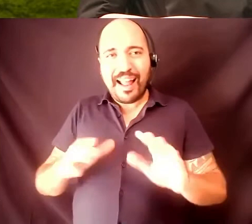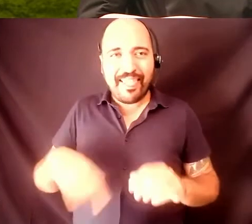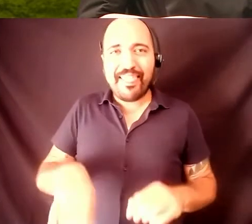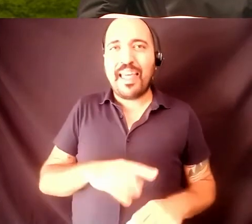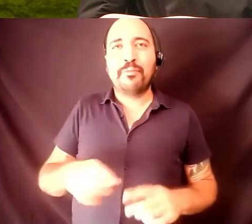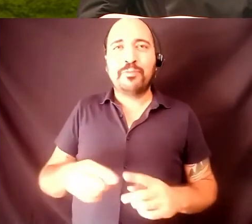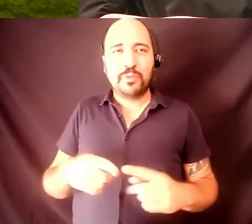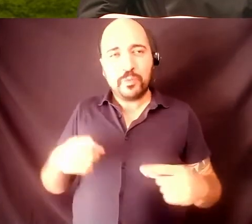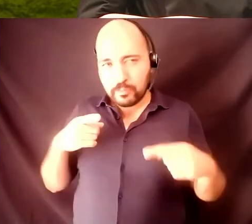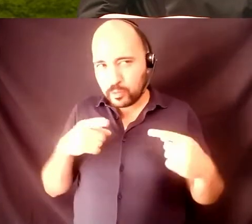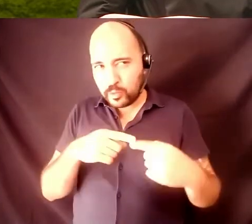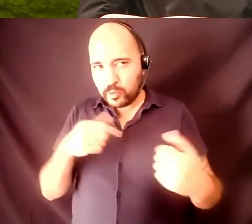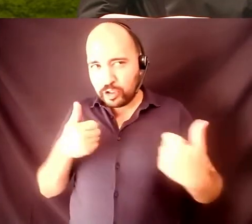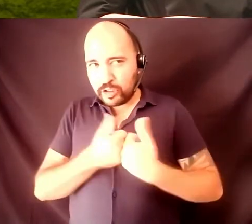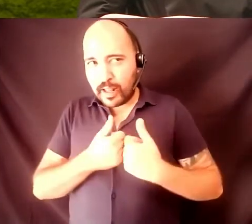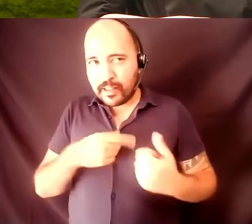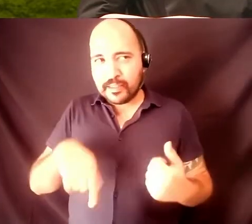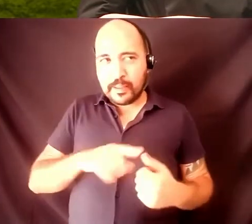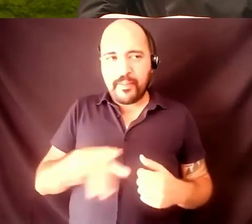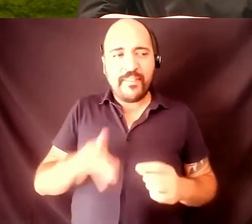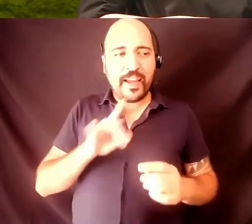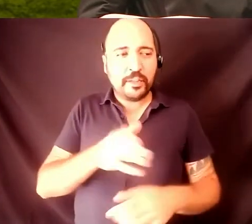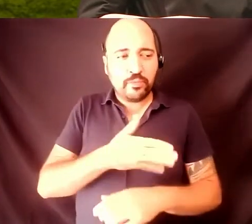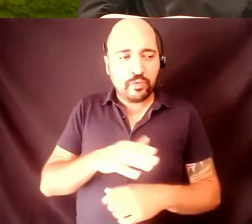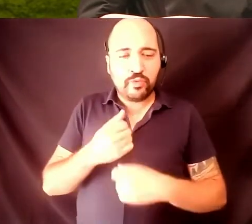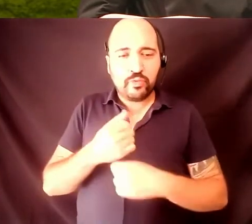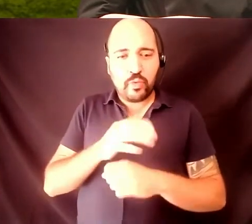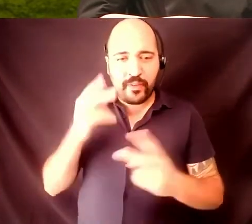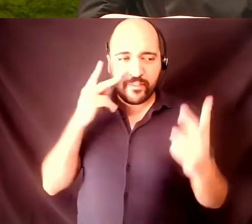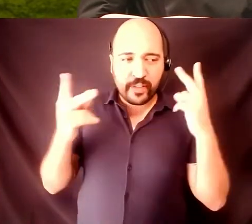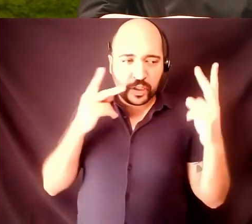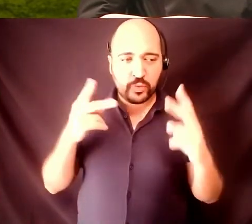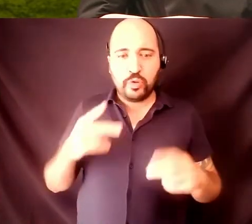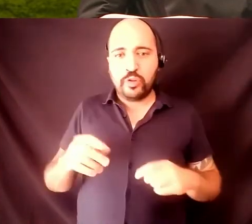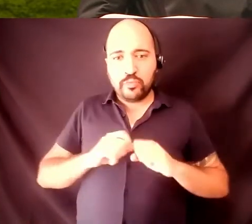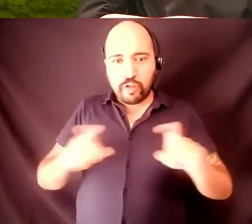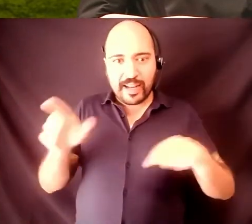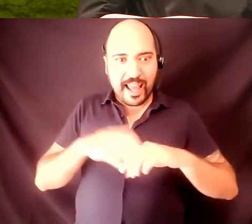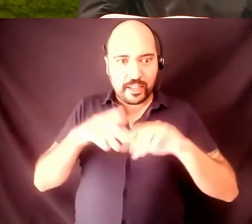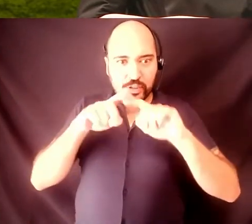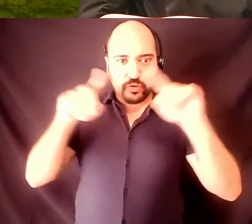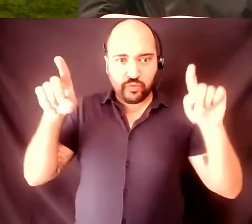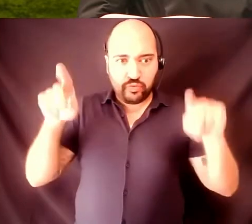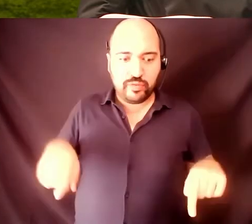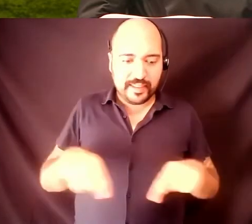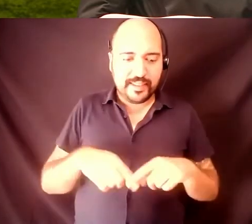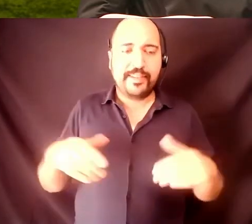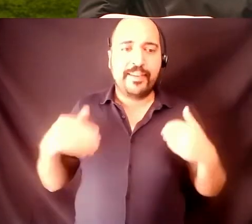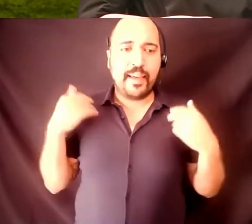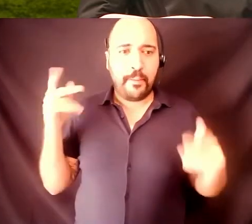Create your own visuals. Broadcast that up on a screen. Young people are now in control of their own understanding of how they're feeling.